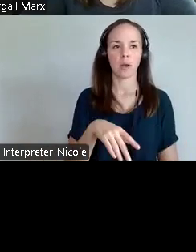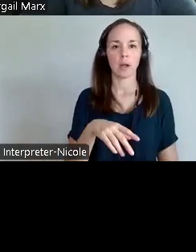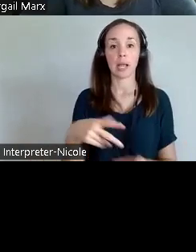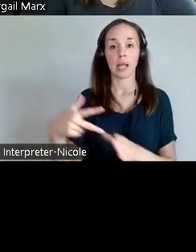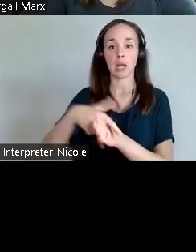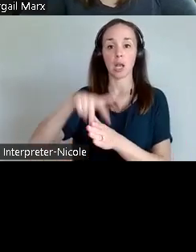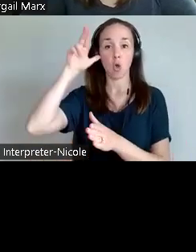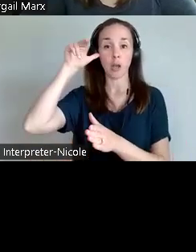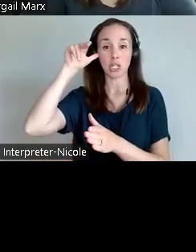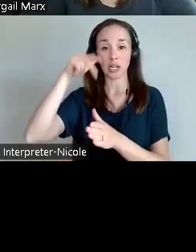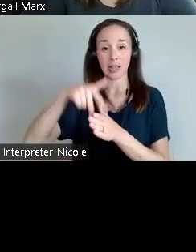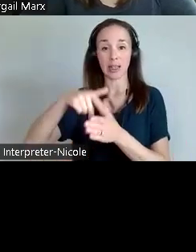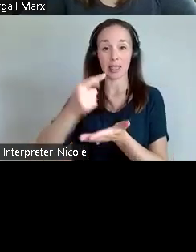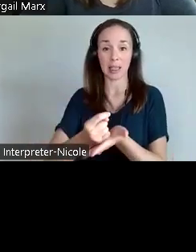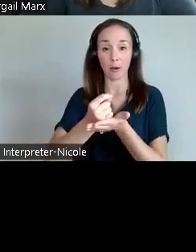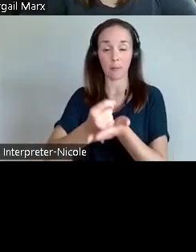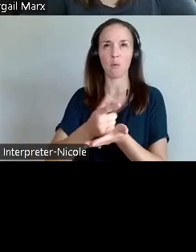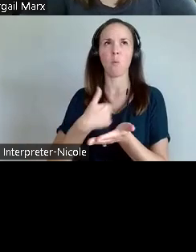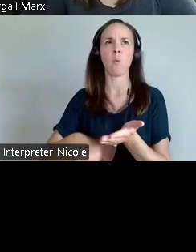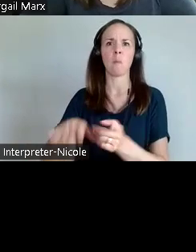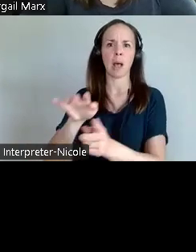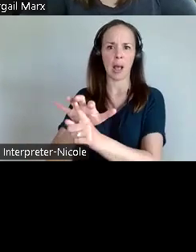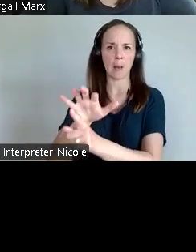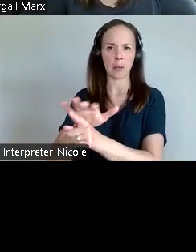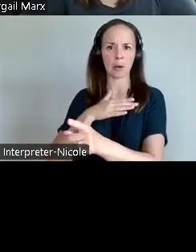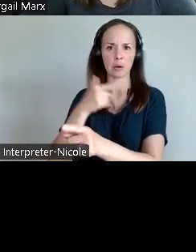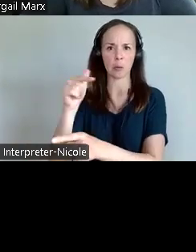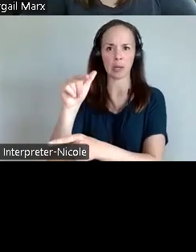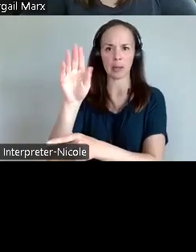big in our area, really coordinating with those other therapies to make sure that they can use